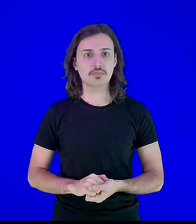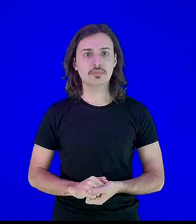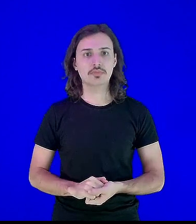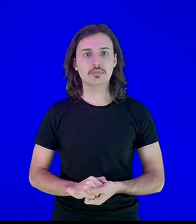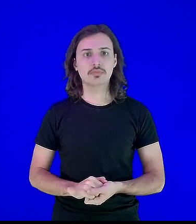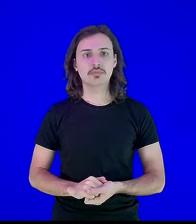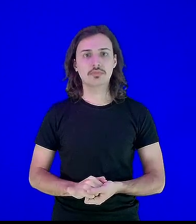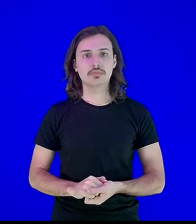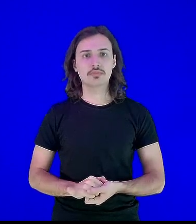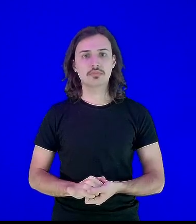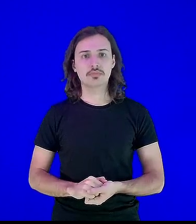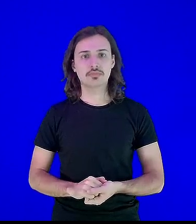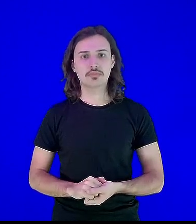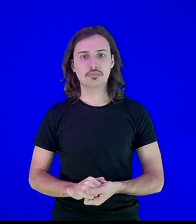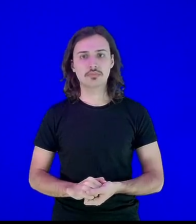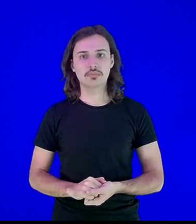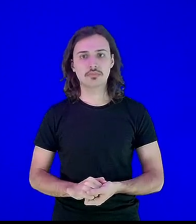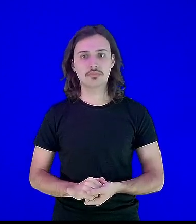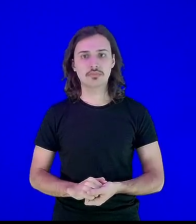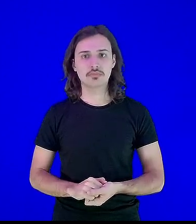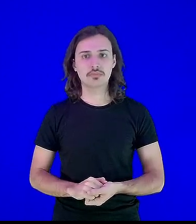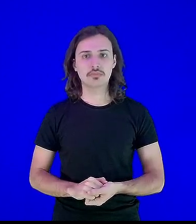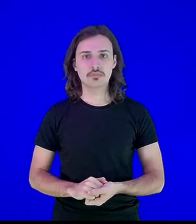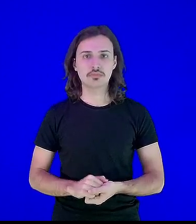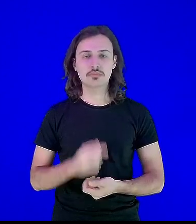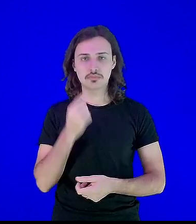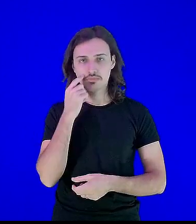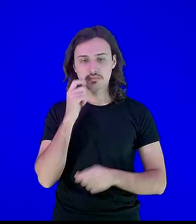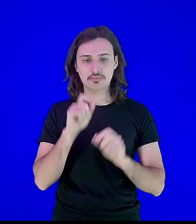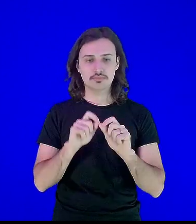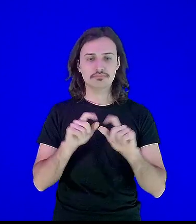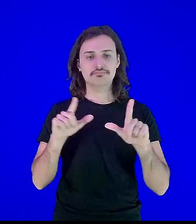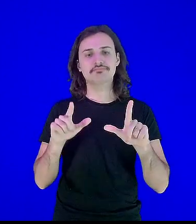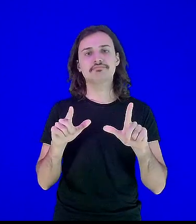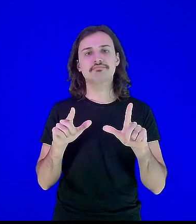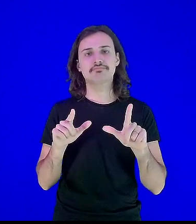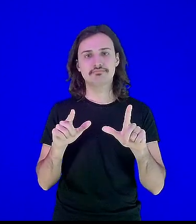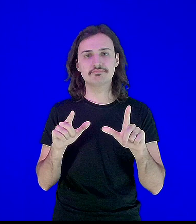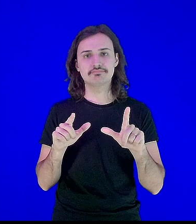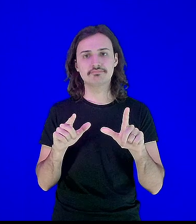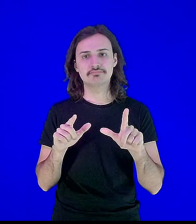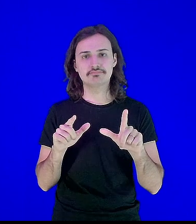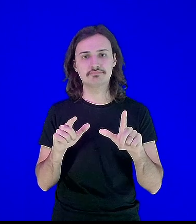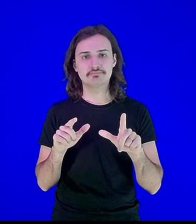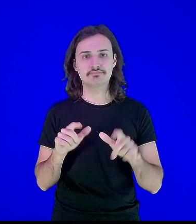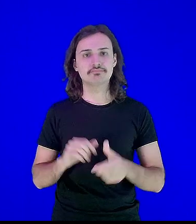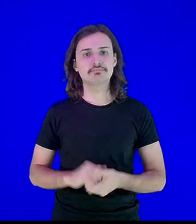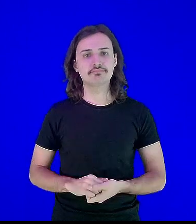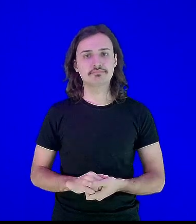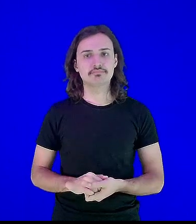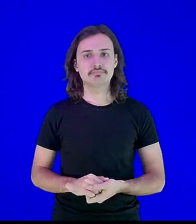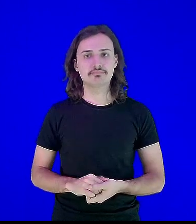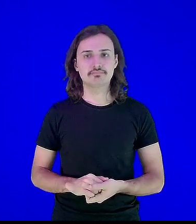a shortcut to open this small dialog box here to add signs to the page